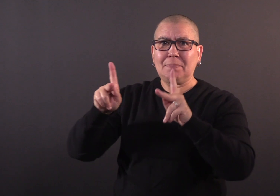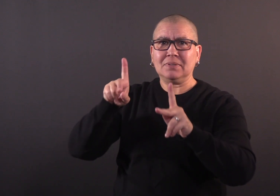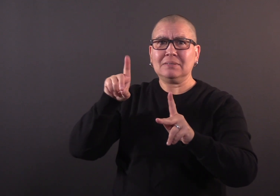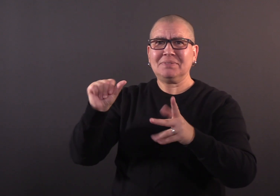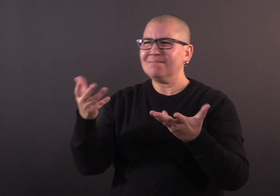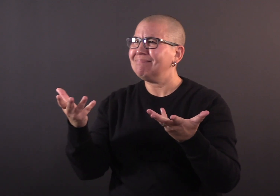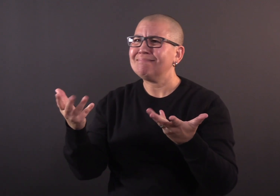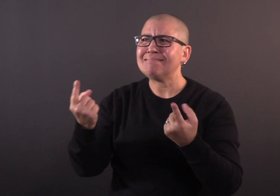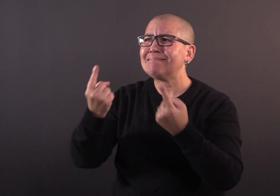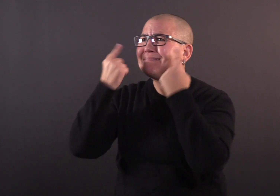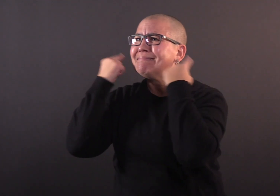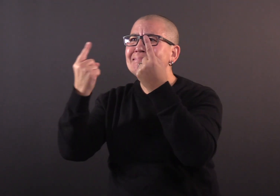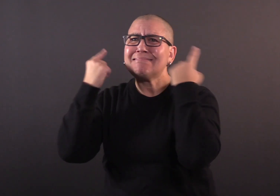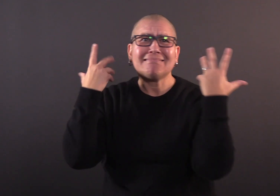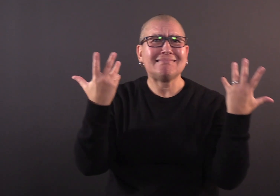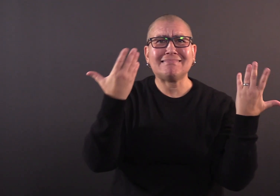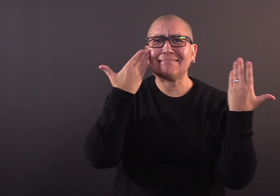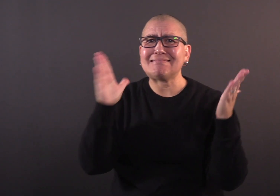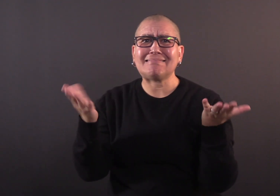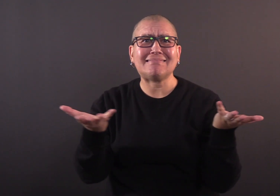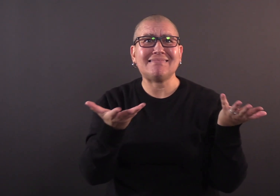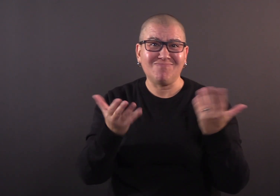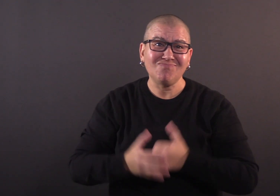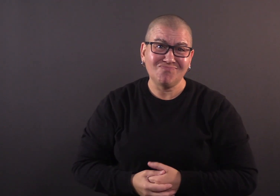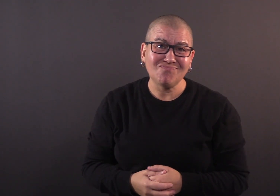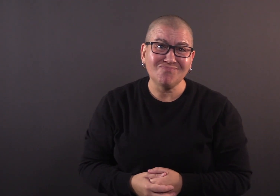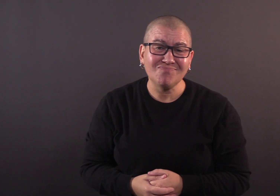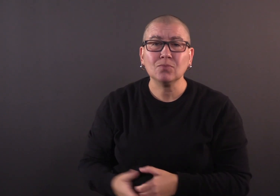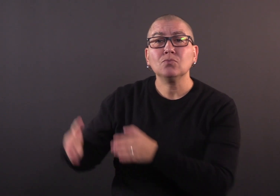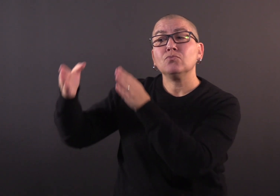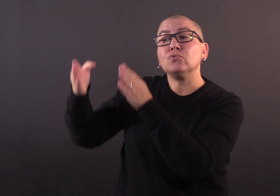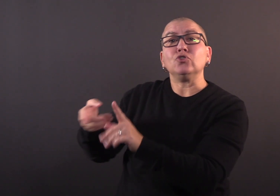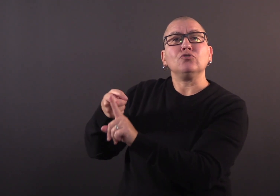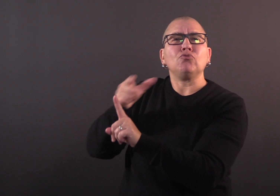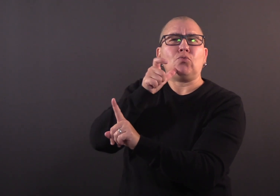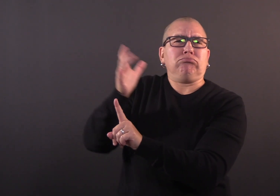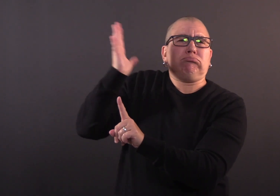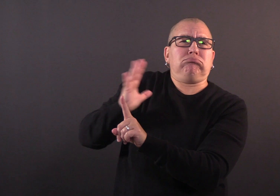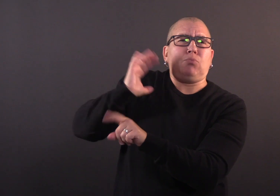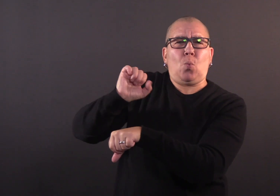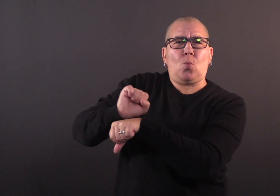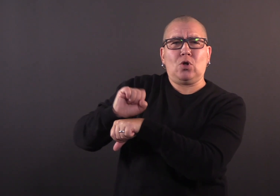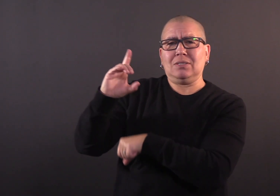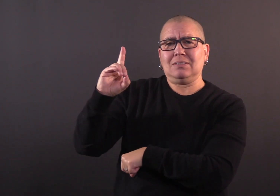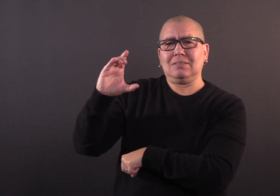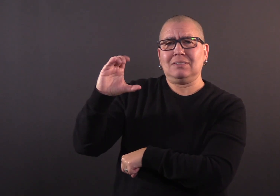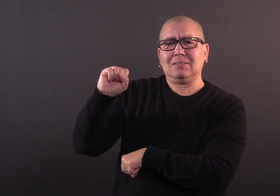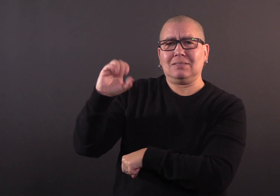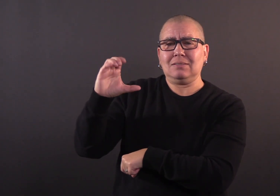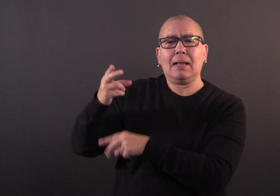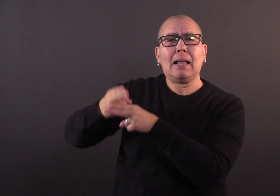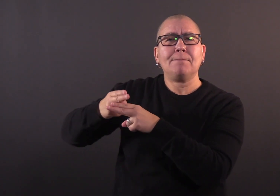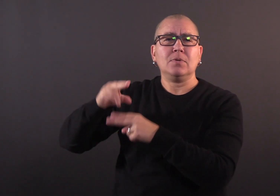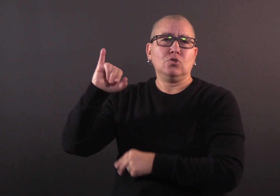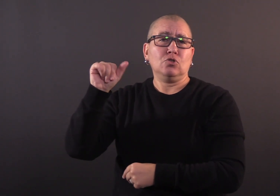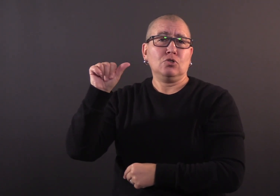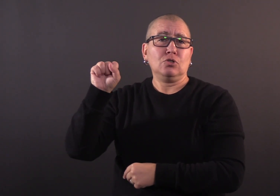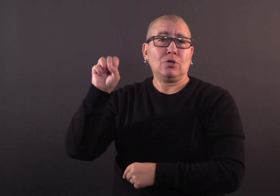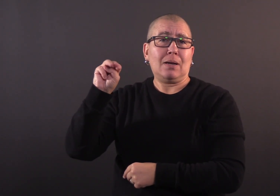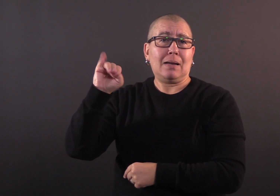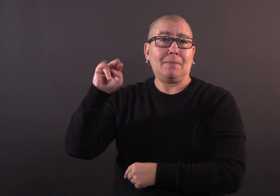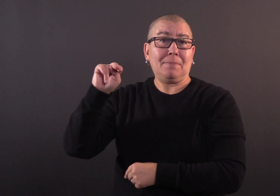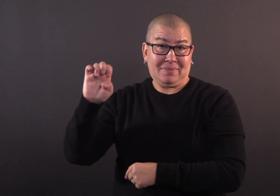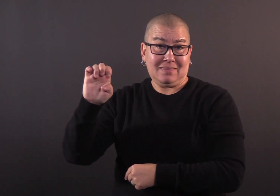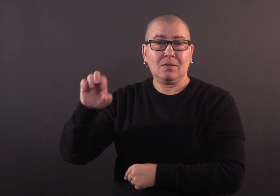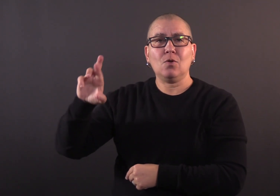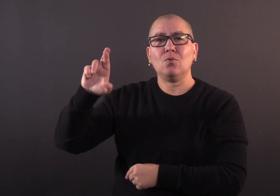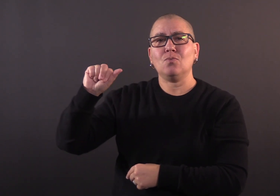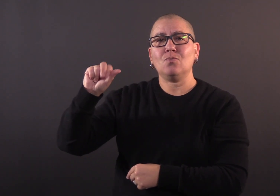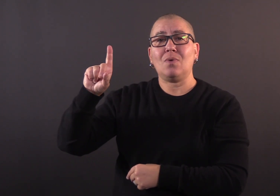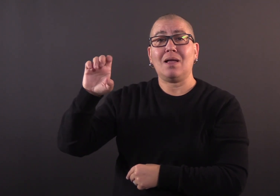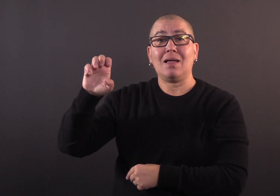targeting those living with disabilities. To address this information gap, ‘’DCSC